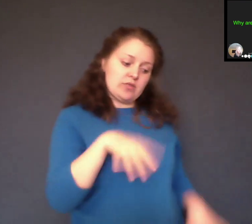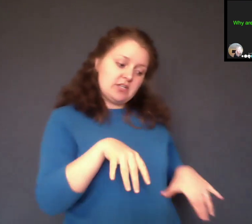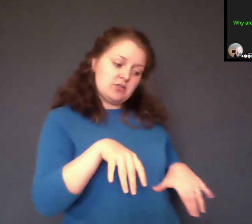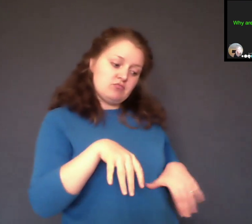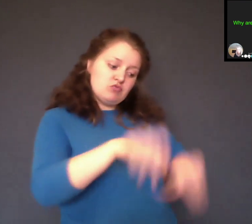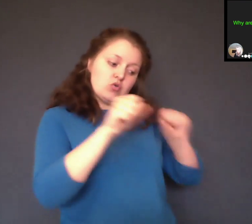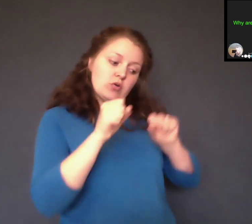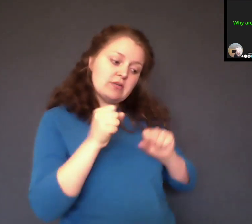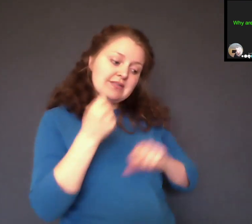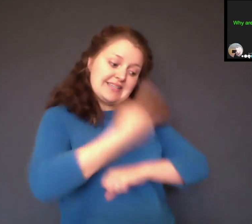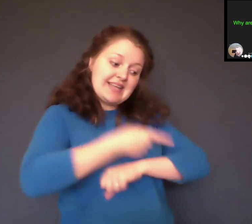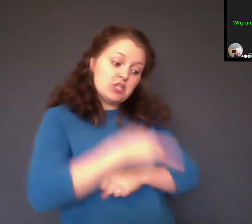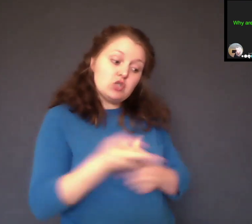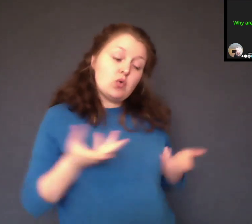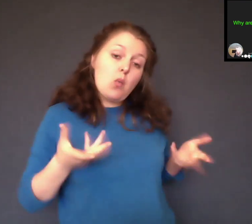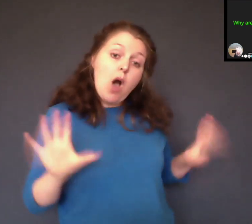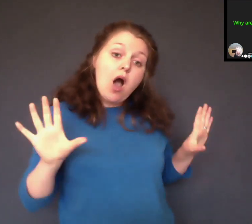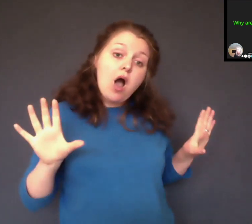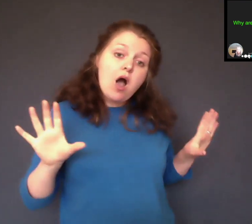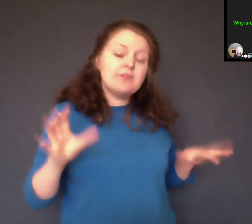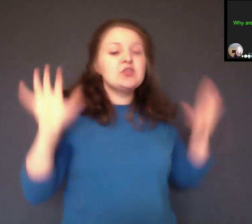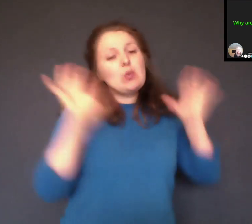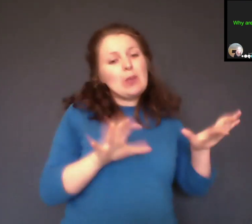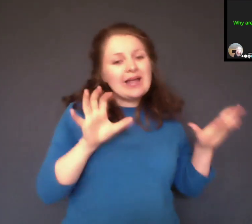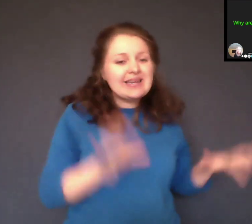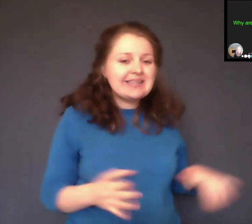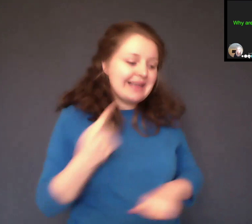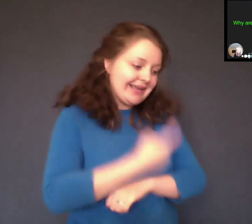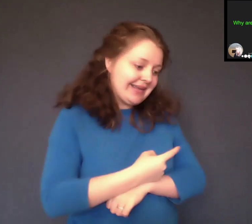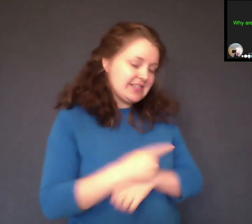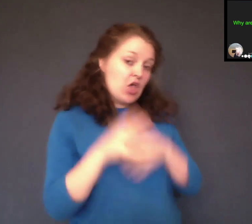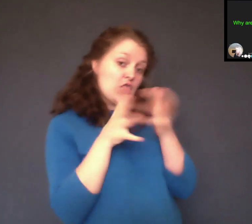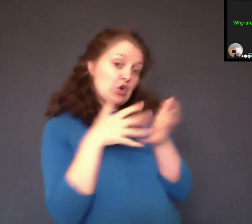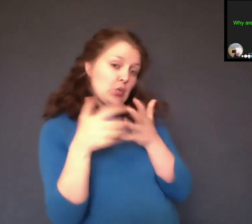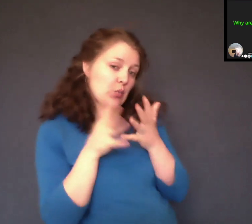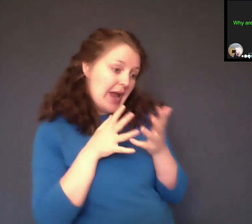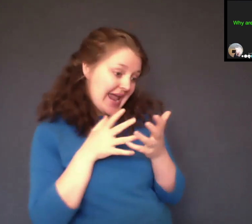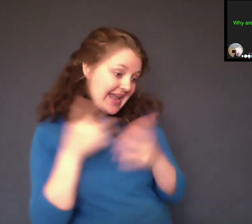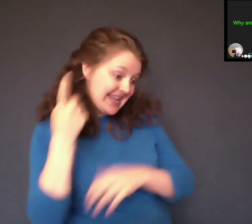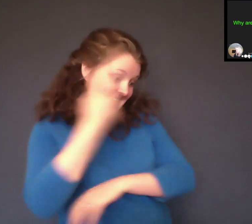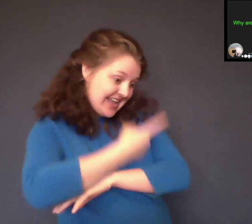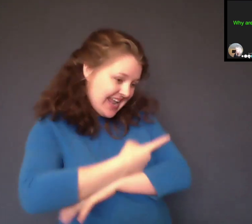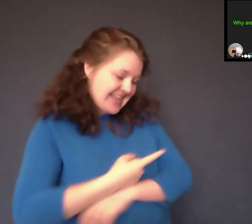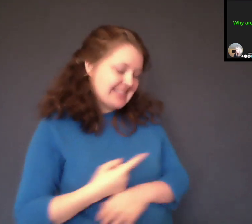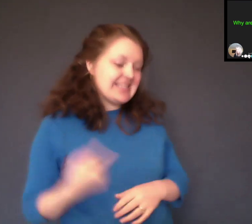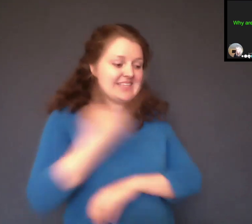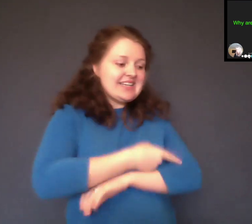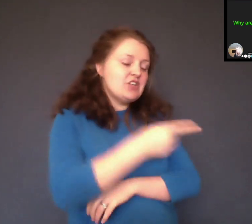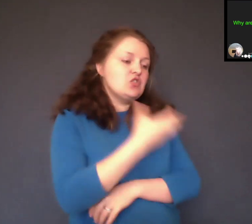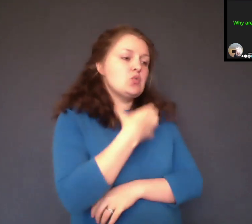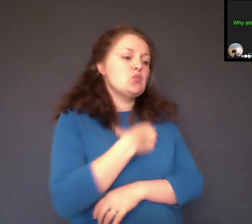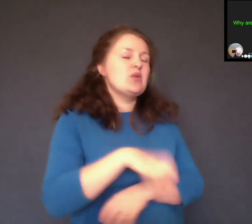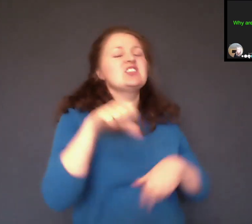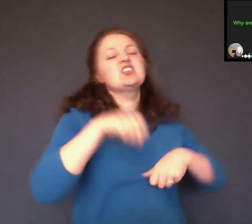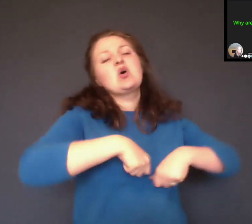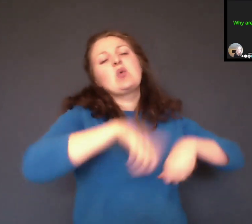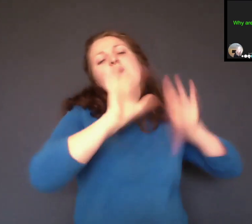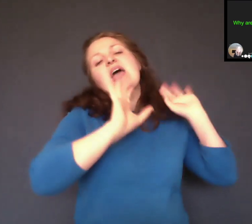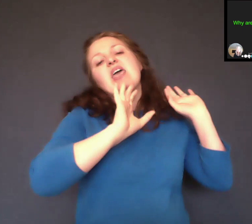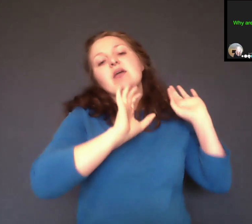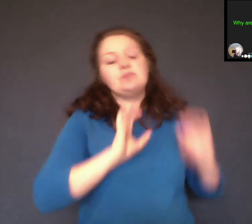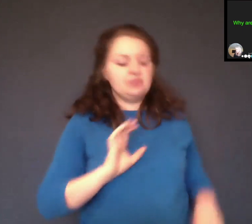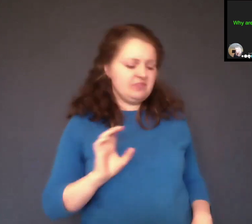want hood protested the rainy days the gray days the days you wished away where's the crime in that